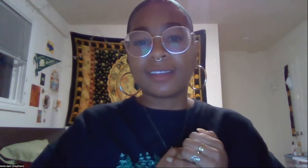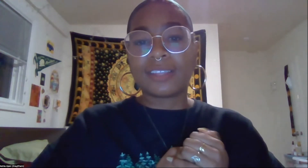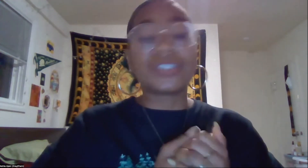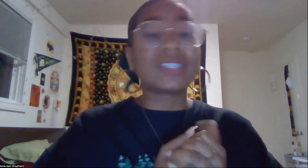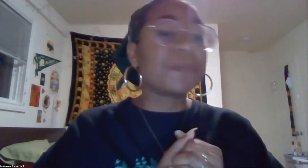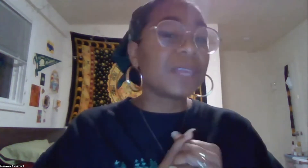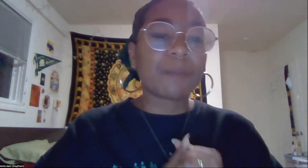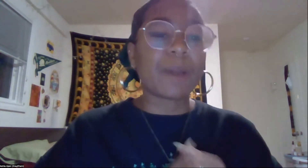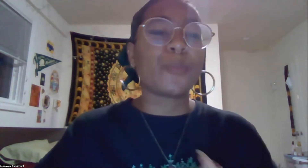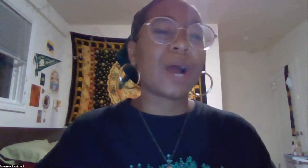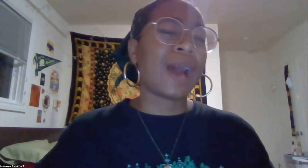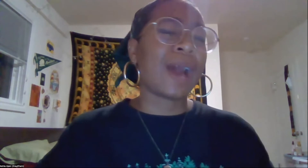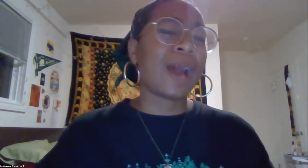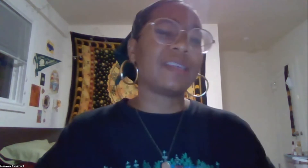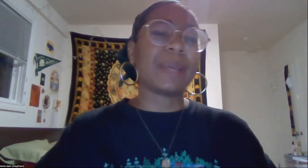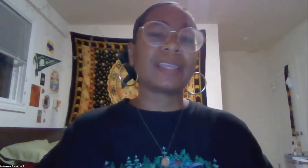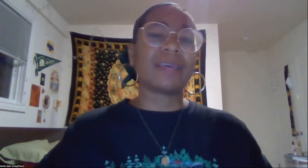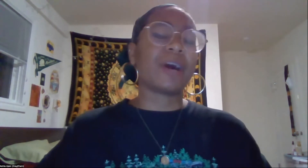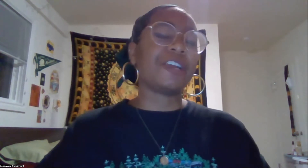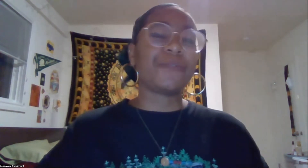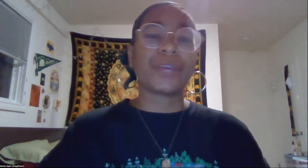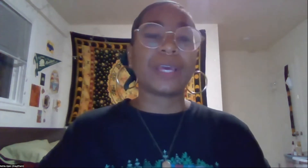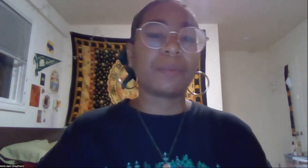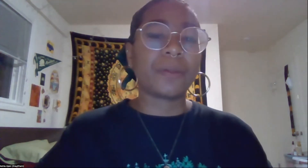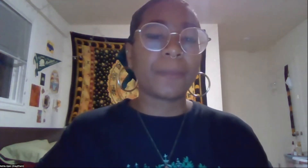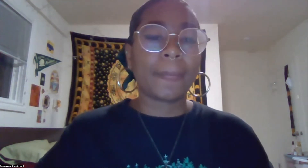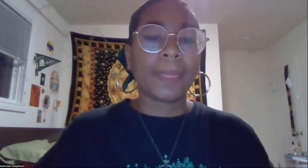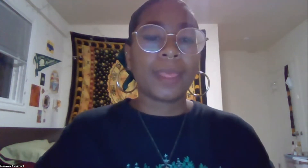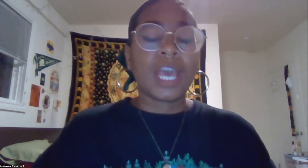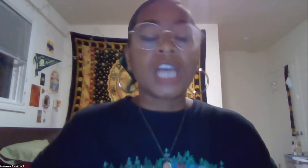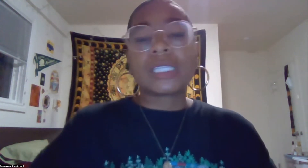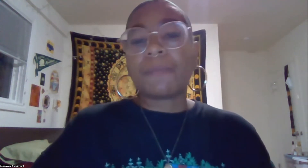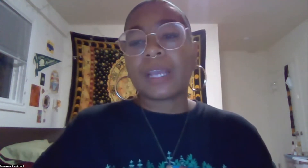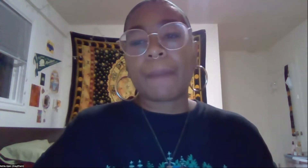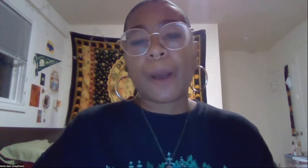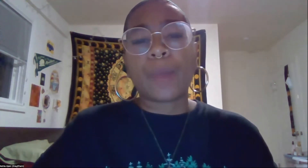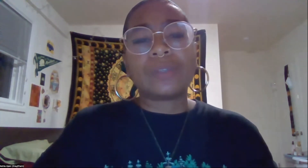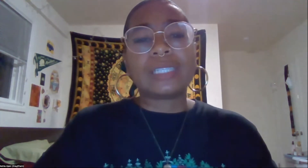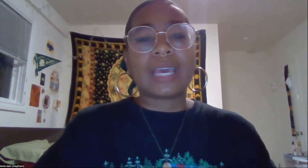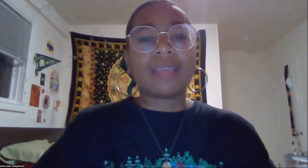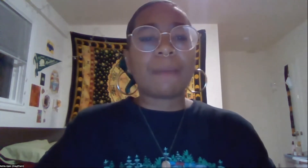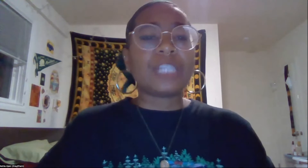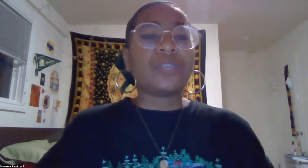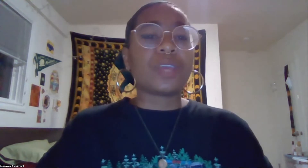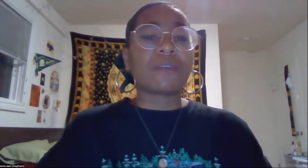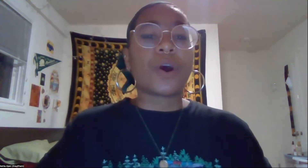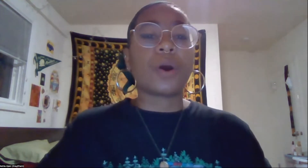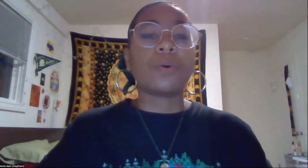There is something about brown eyes that make them unforgettable; something about brown skin that makes you think of home,